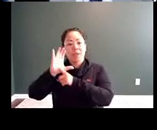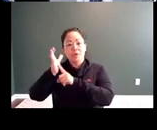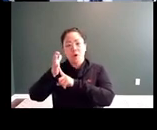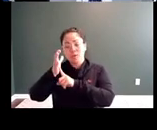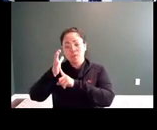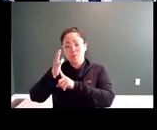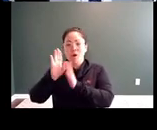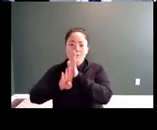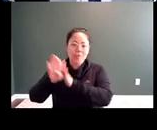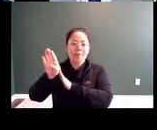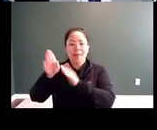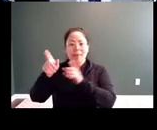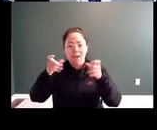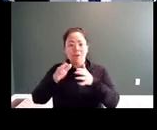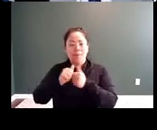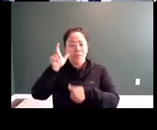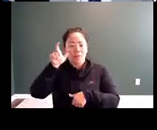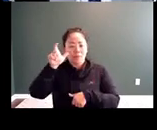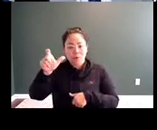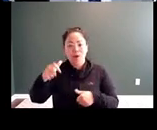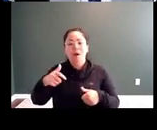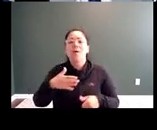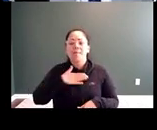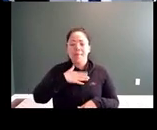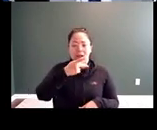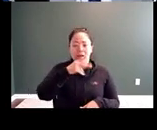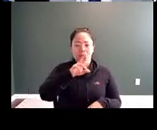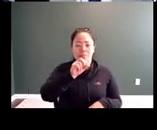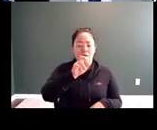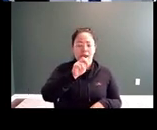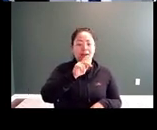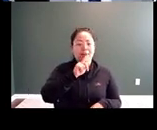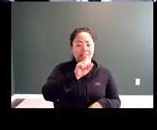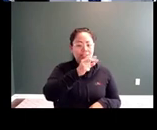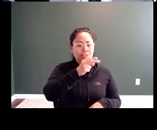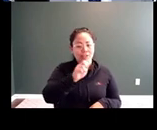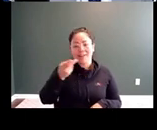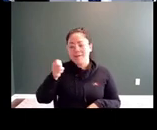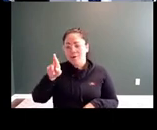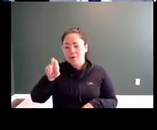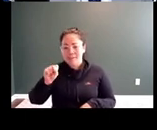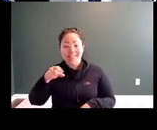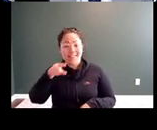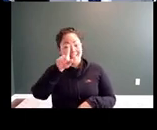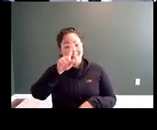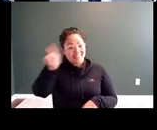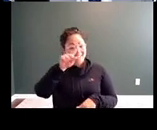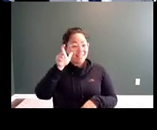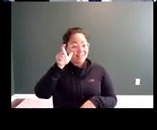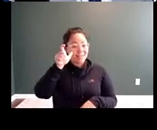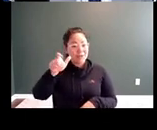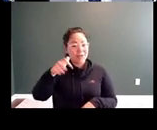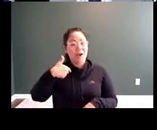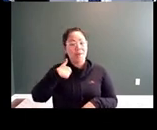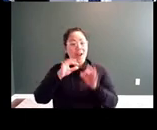with LUNA Language Services and my pronouns are she, hers, and this is LUNA. This is our staff. We are an interpreting and translation agency